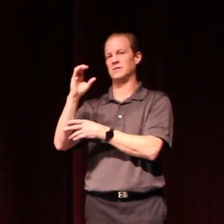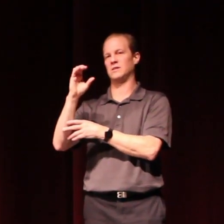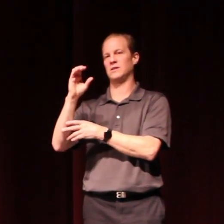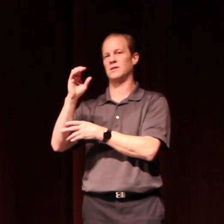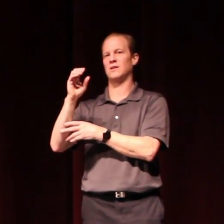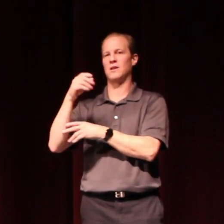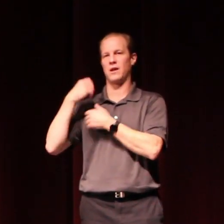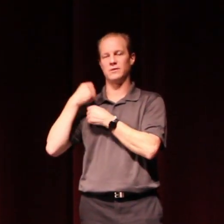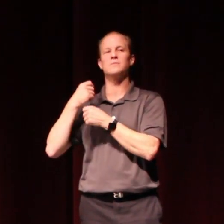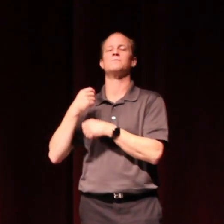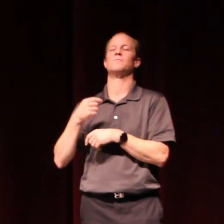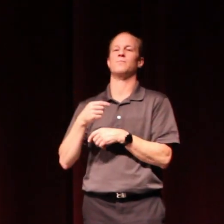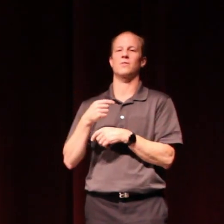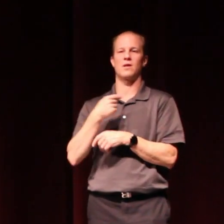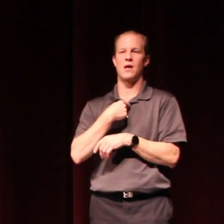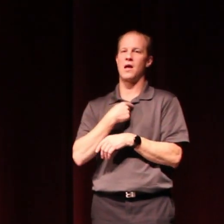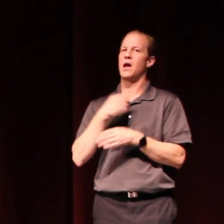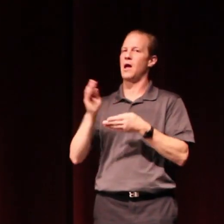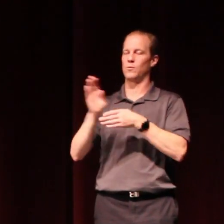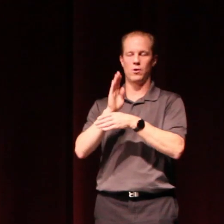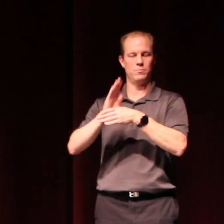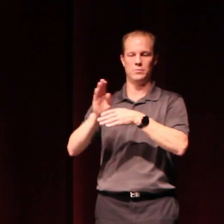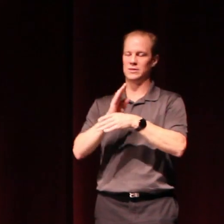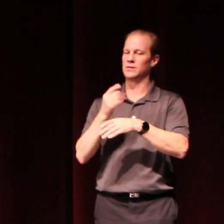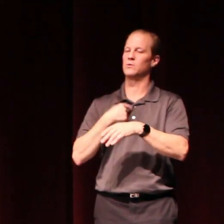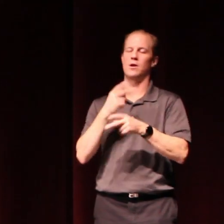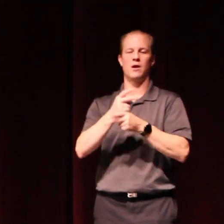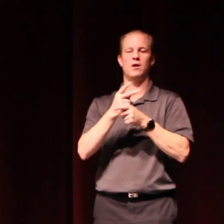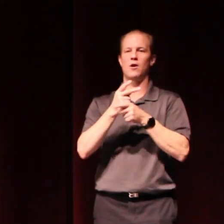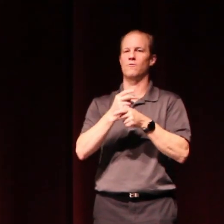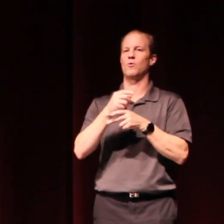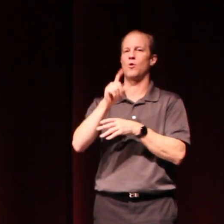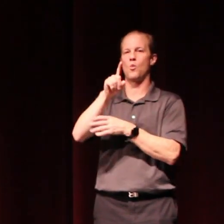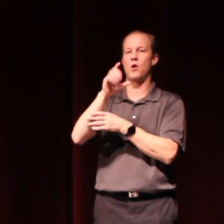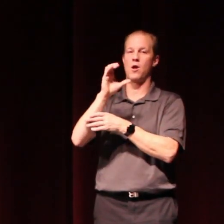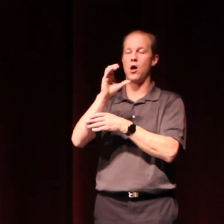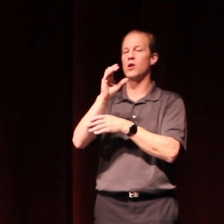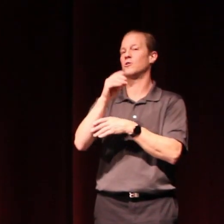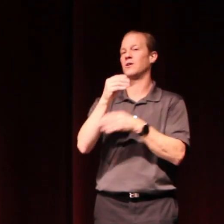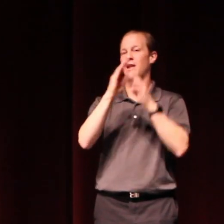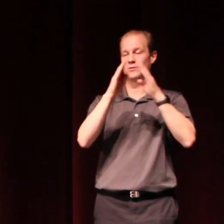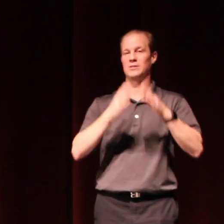where I take care of over a 100 households in my local community's finances, I make time.